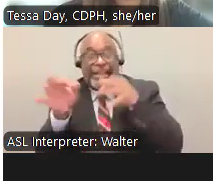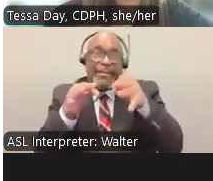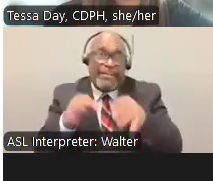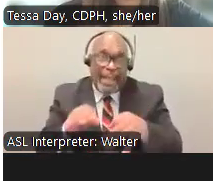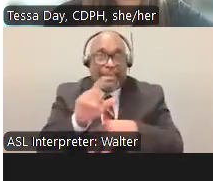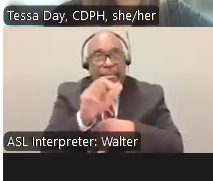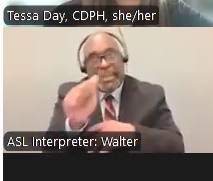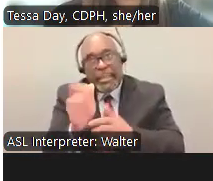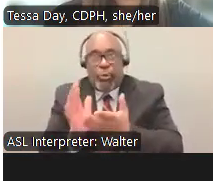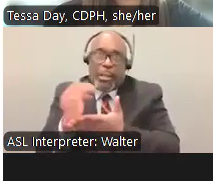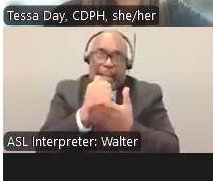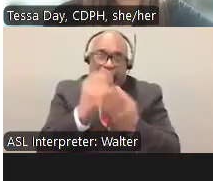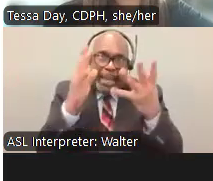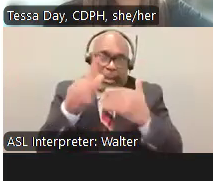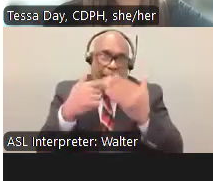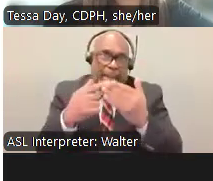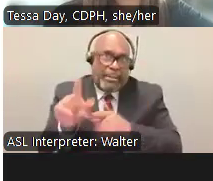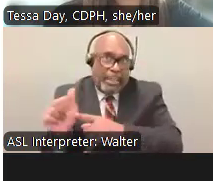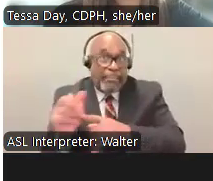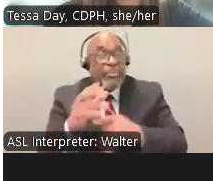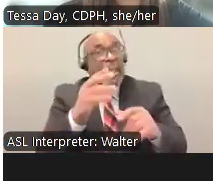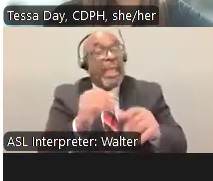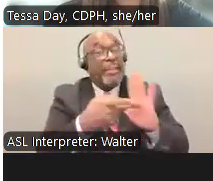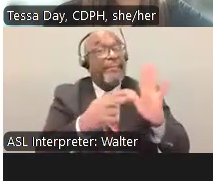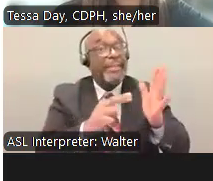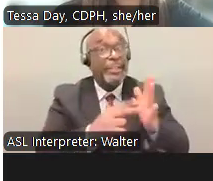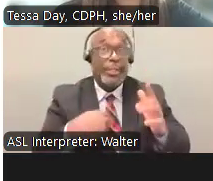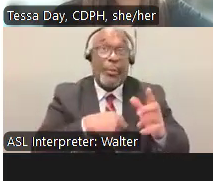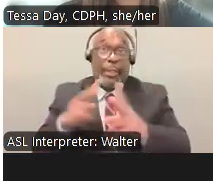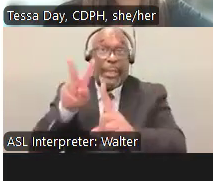13:20:14 data on it. And the definition 13:20:17 that we are using for this